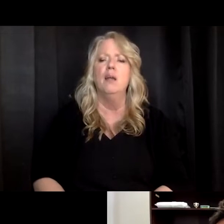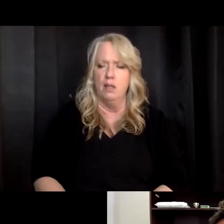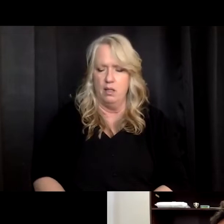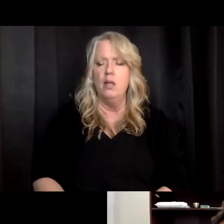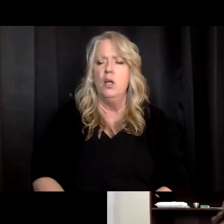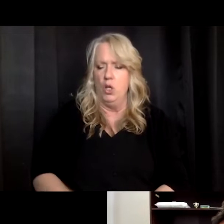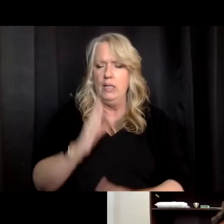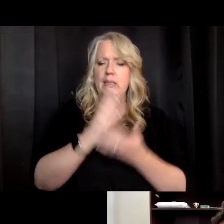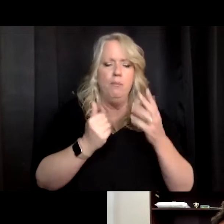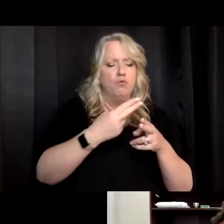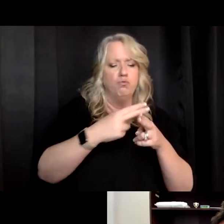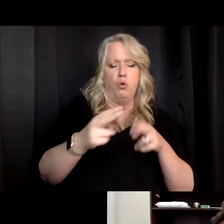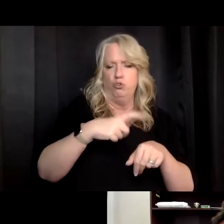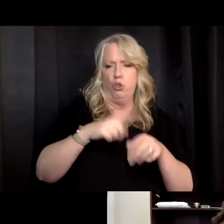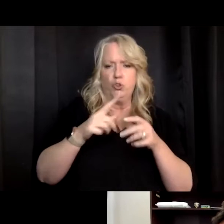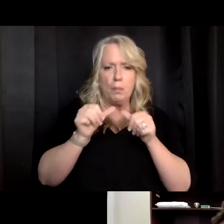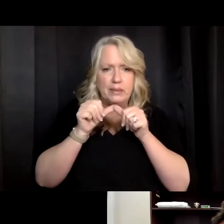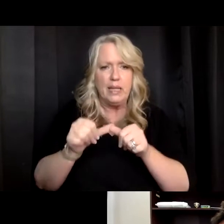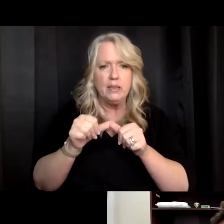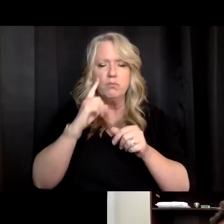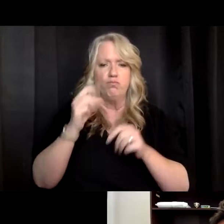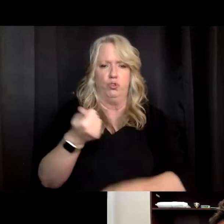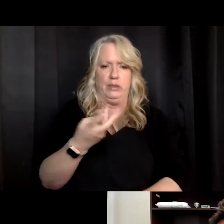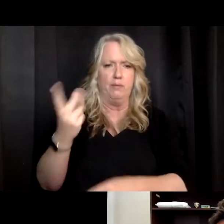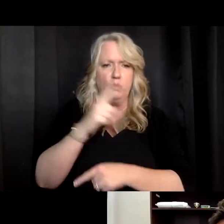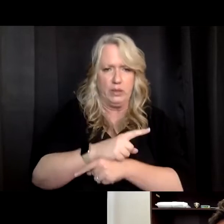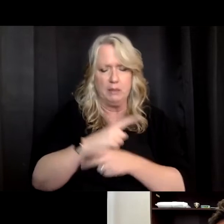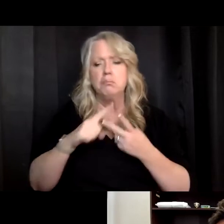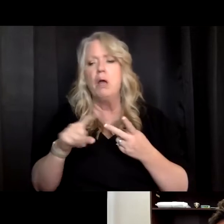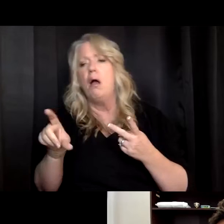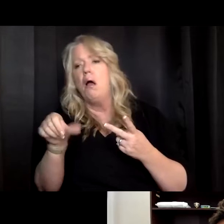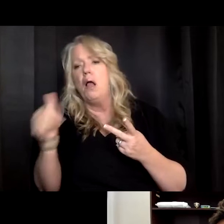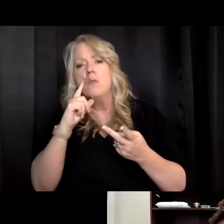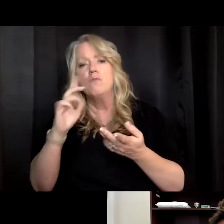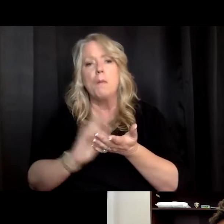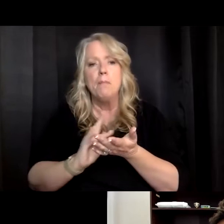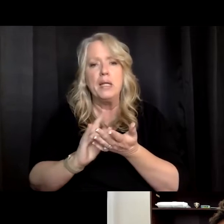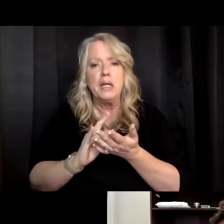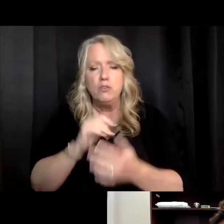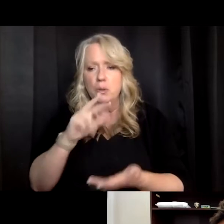USE INTOXICATION, WITHDRAWAL. GUESTS OFTEN PRESENT FOR, SHORT-TERM STAYS IN CRISIS